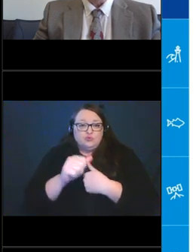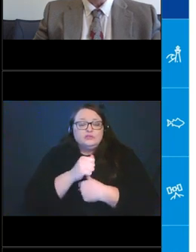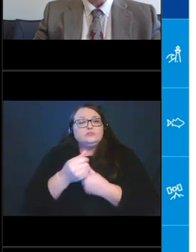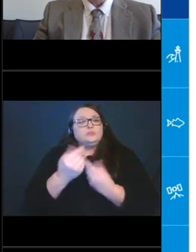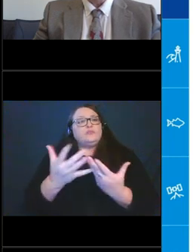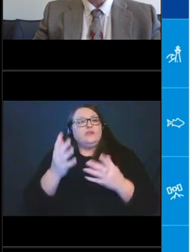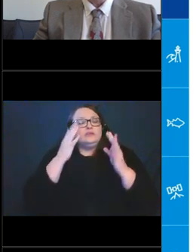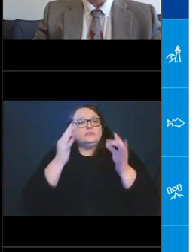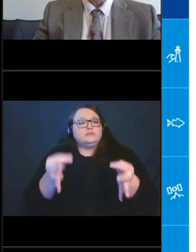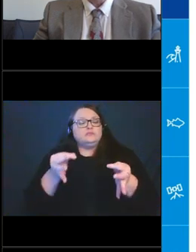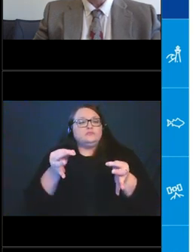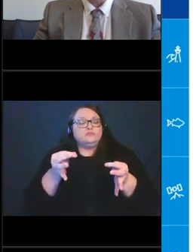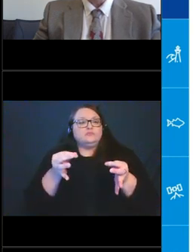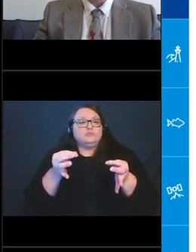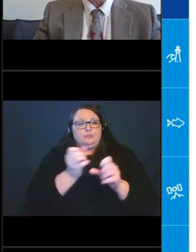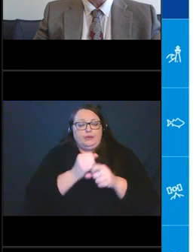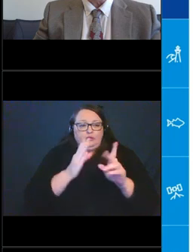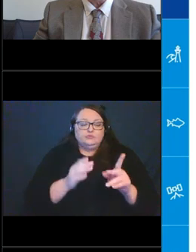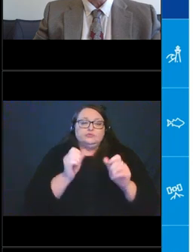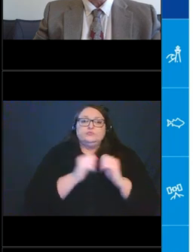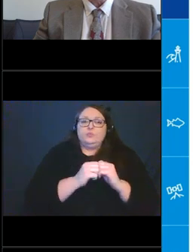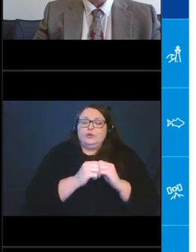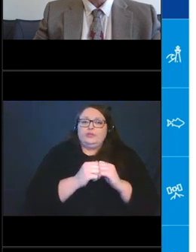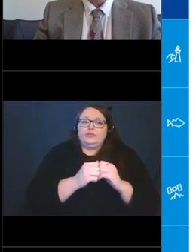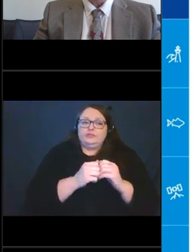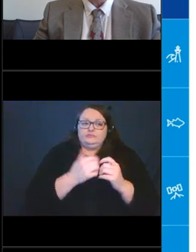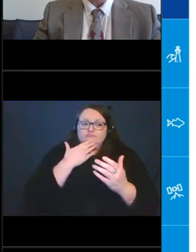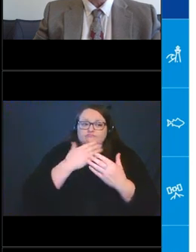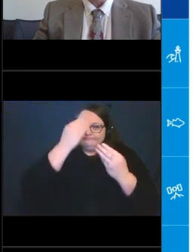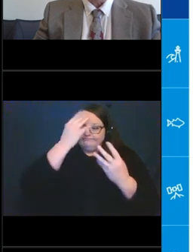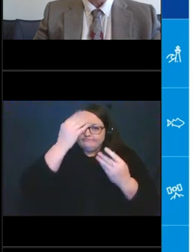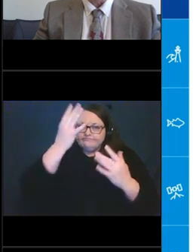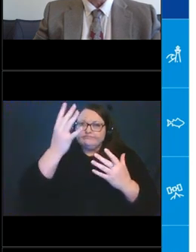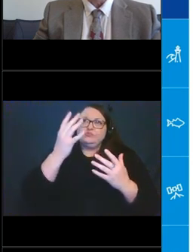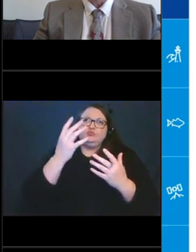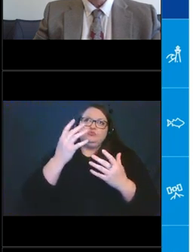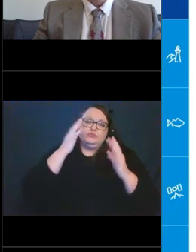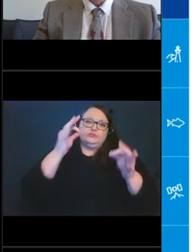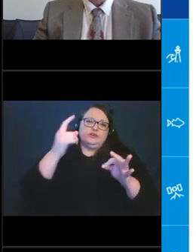powerful information for making more informed decisions in future forecasts of HeatRisk.